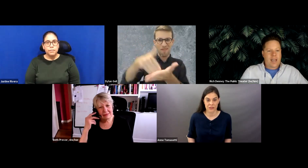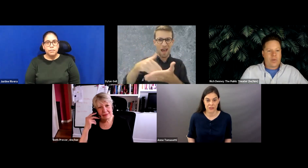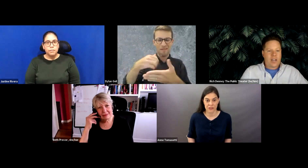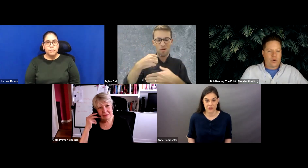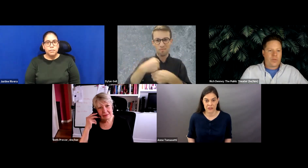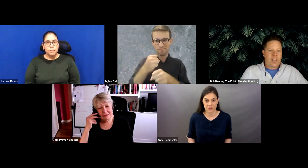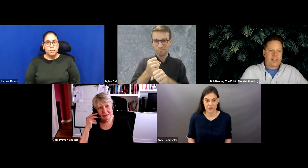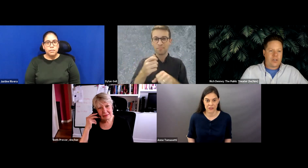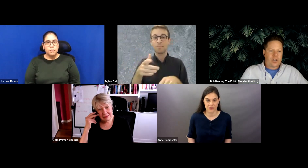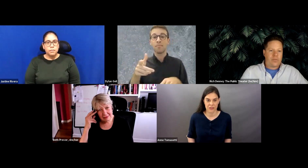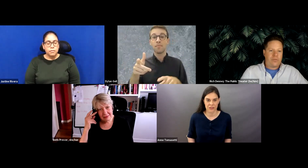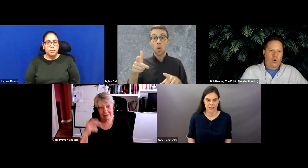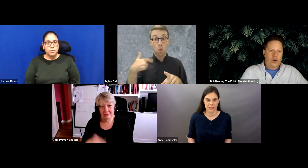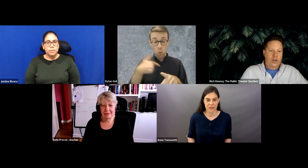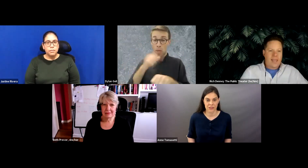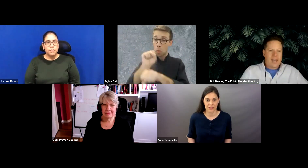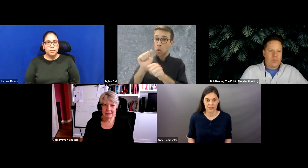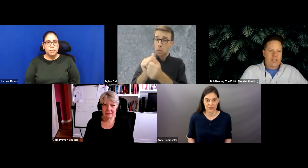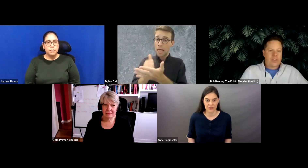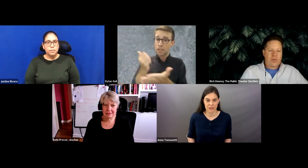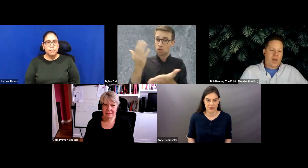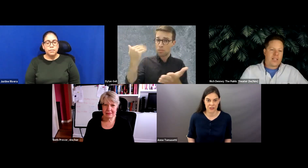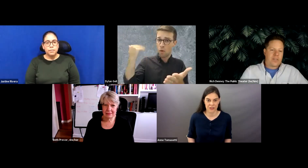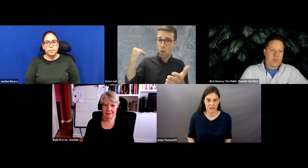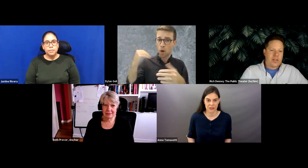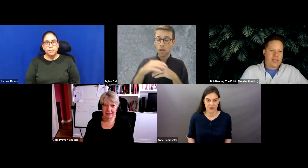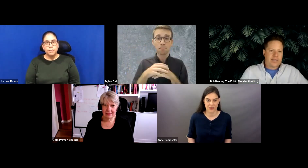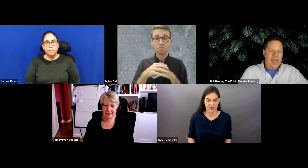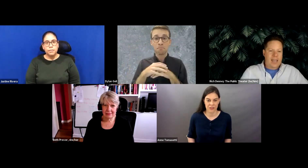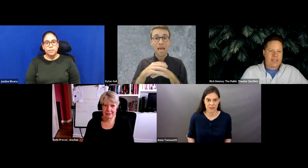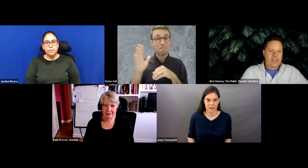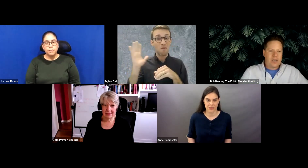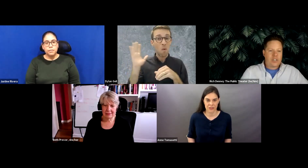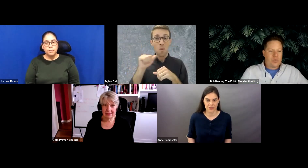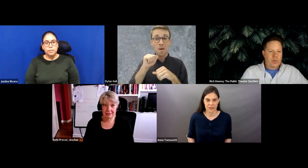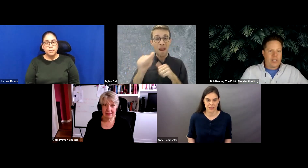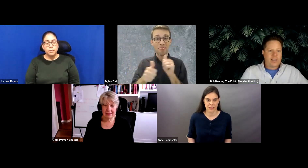that we had worked with Alexandria before, and it was not the most positive experience, and she was willing